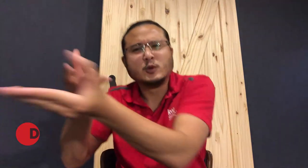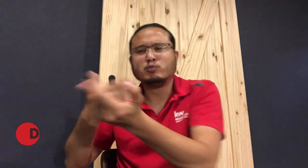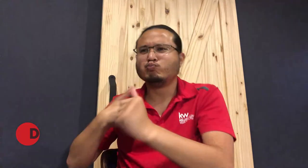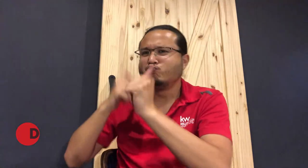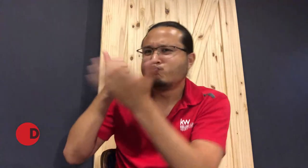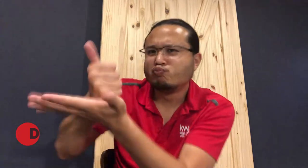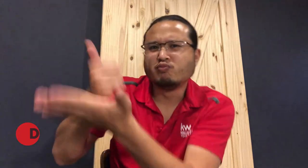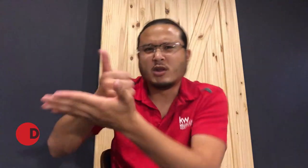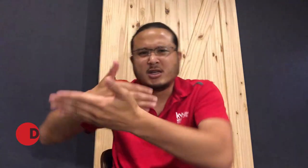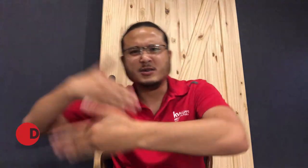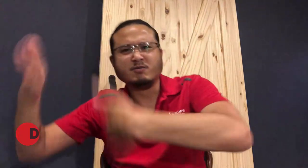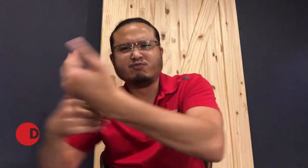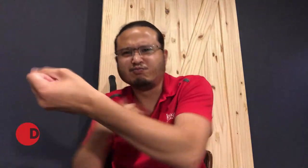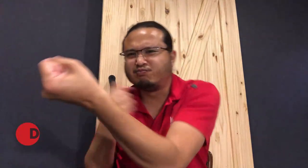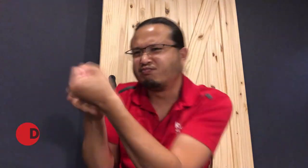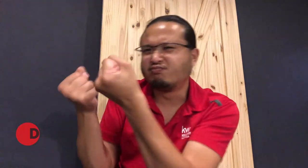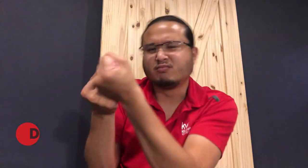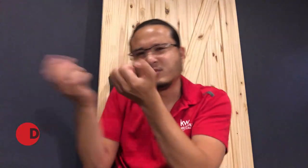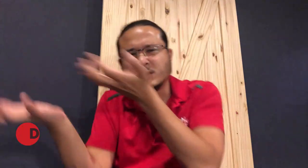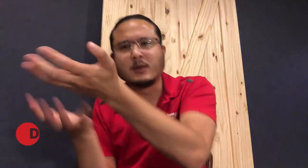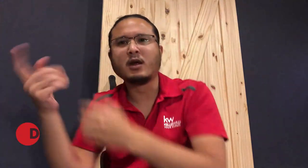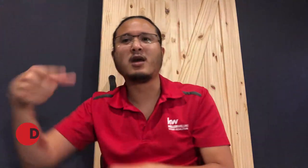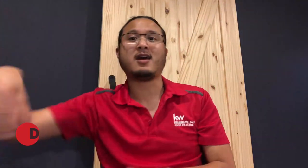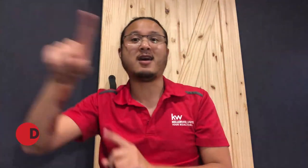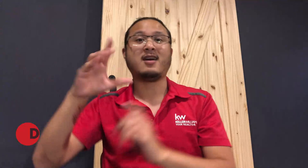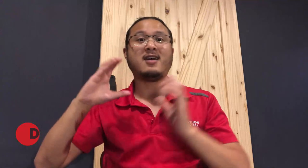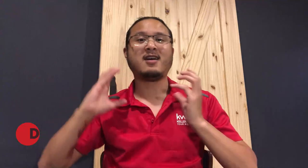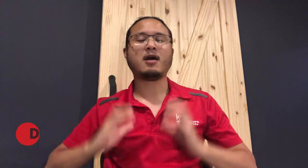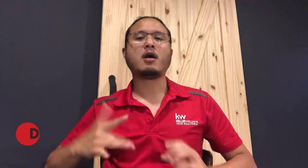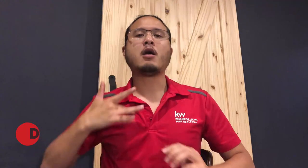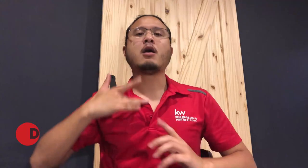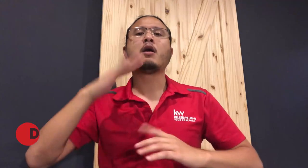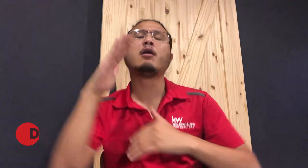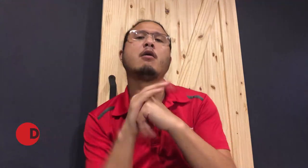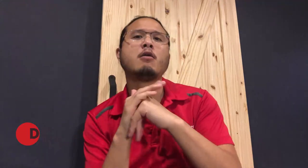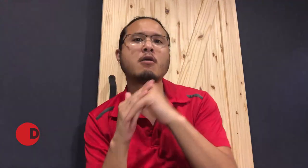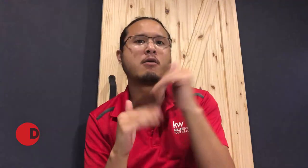providing assistance and support so that the client could feel